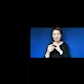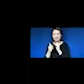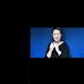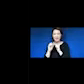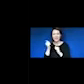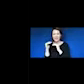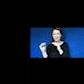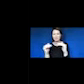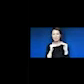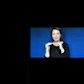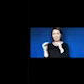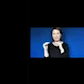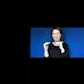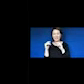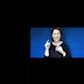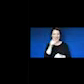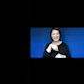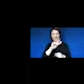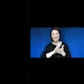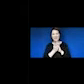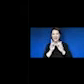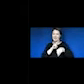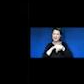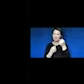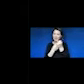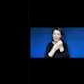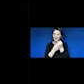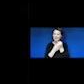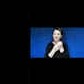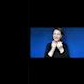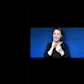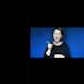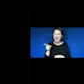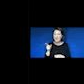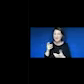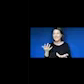them as natural supports during times when he feels like he might need some extra guidance